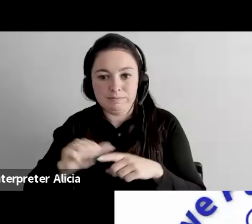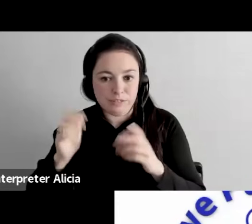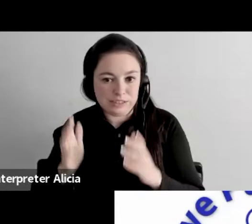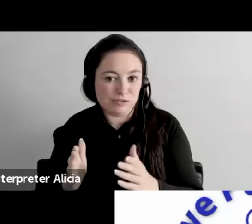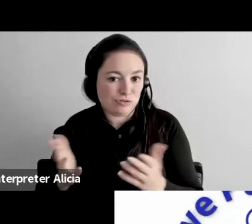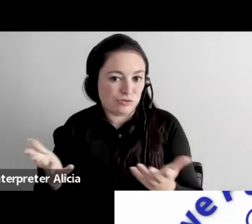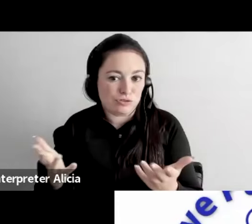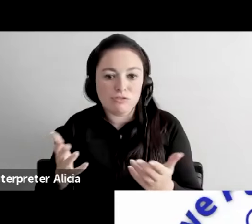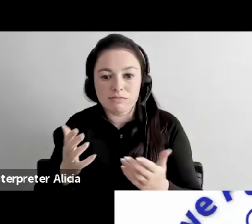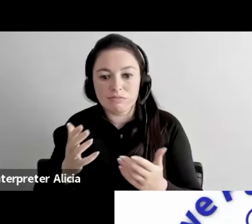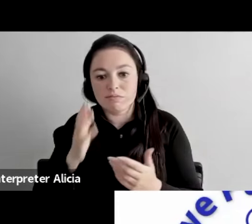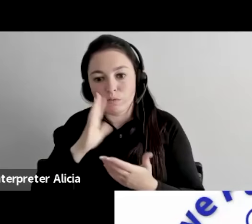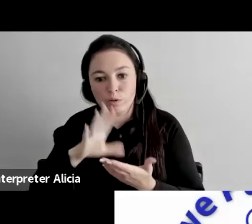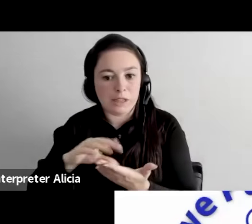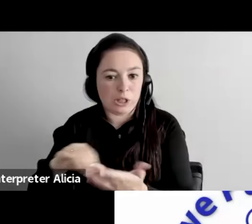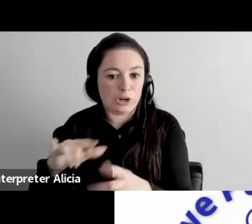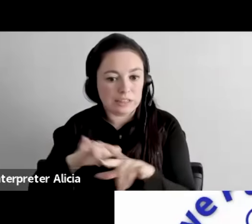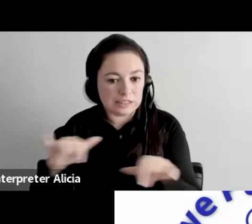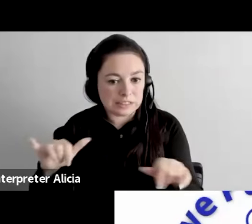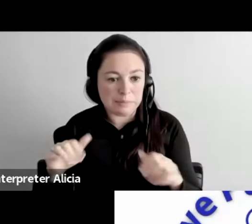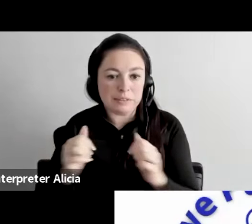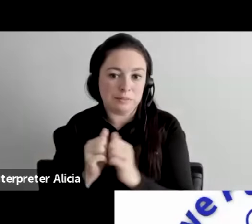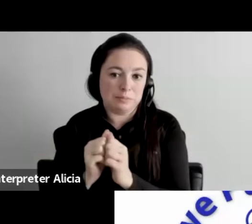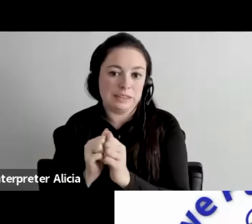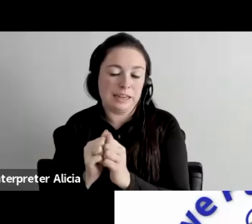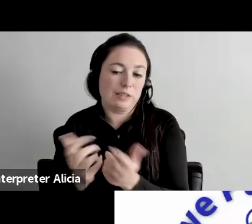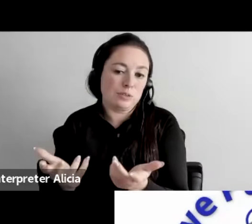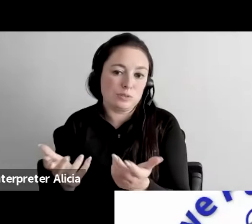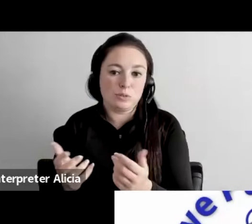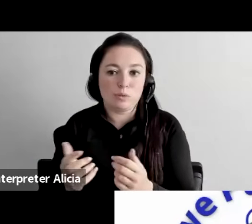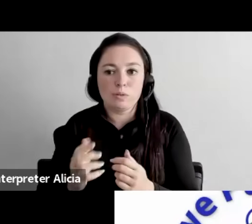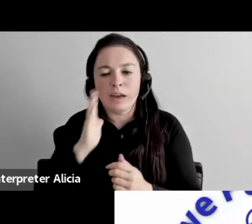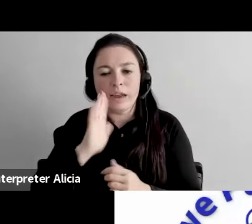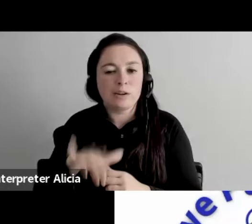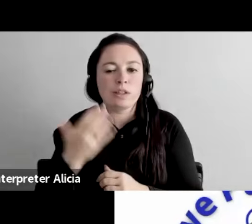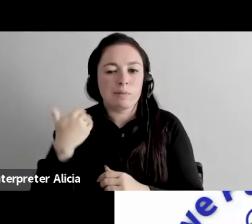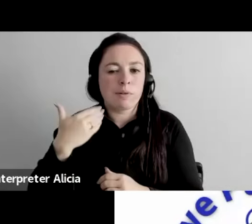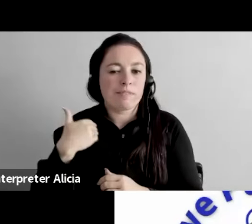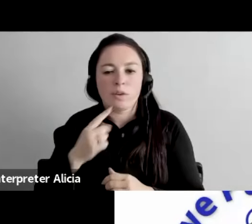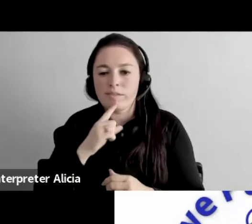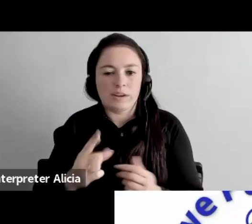it was really overwhelming and overbearing to have